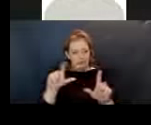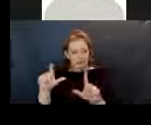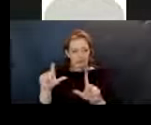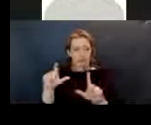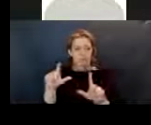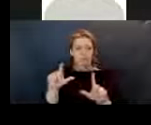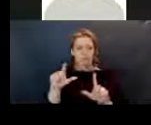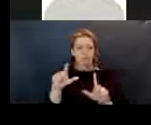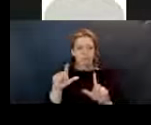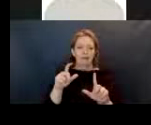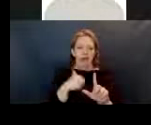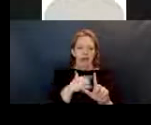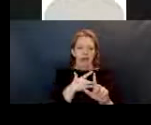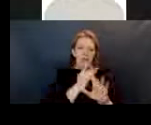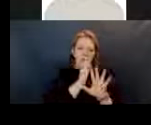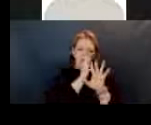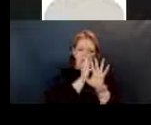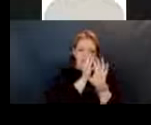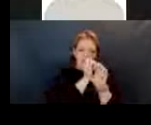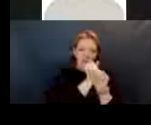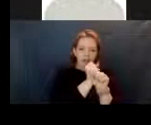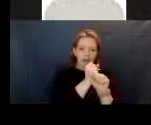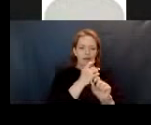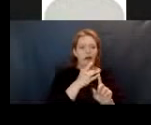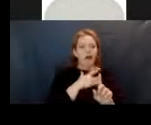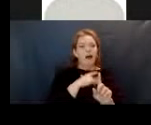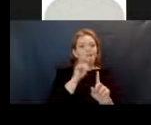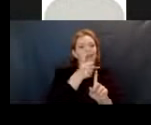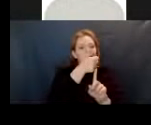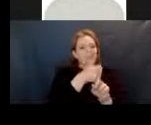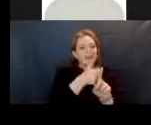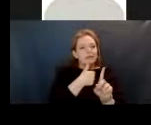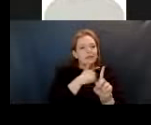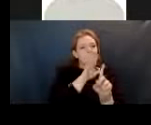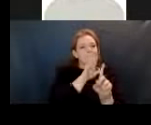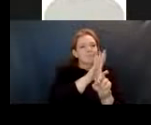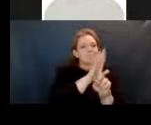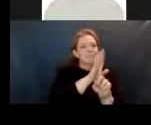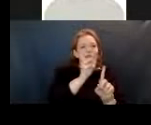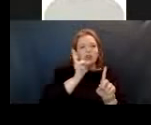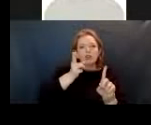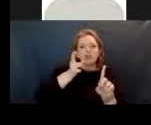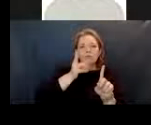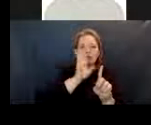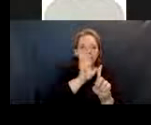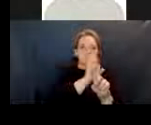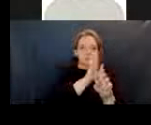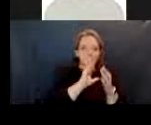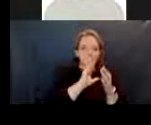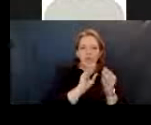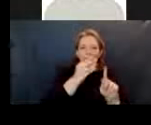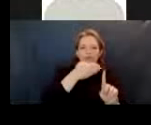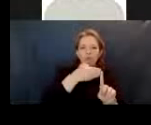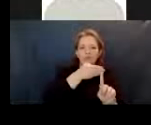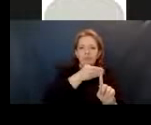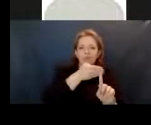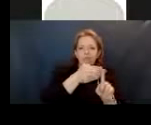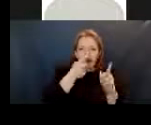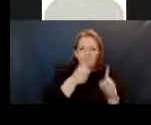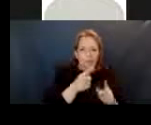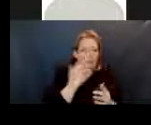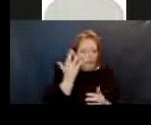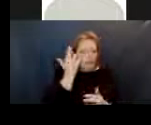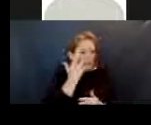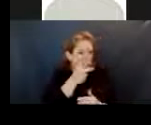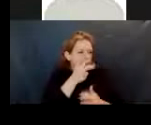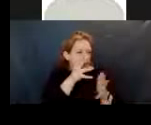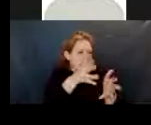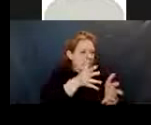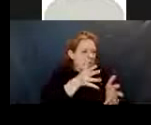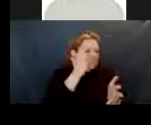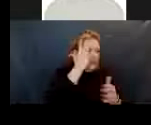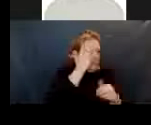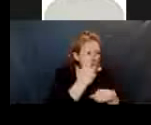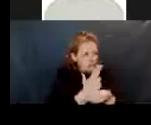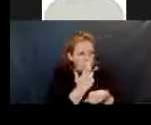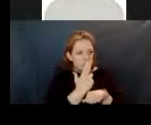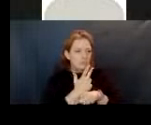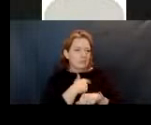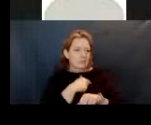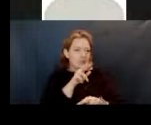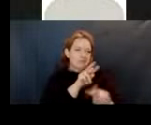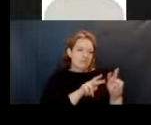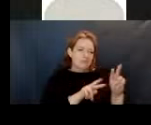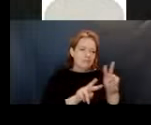you know, precious little gift, their own history, uses, ways of being in the world,